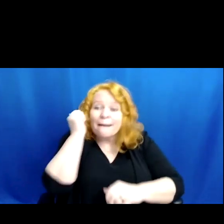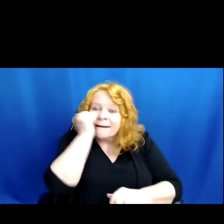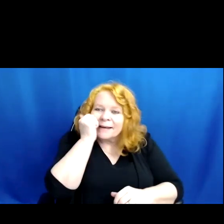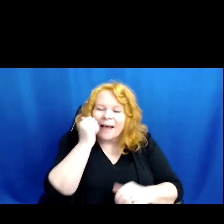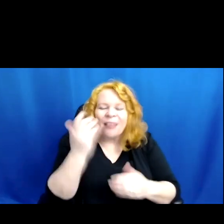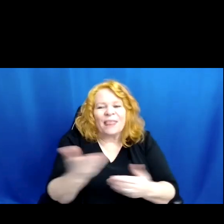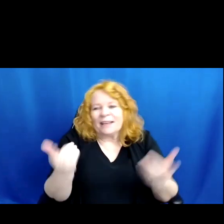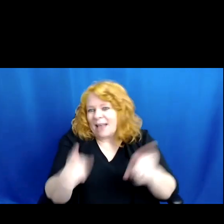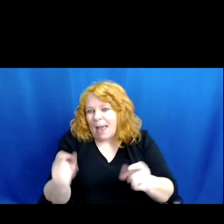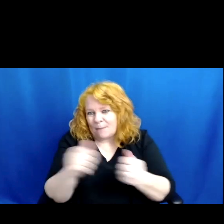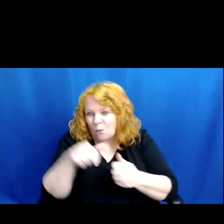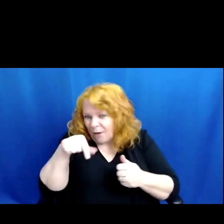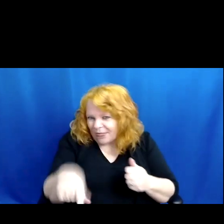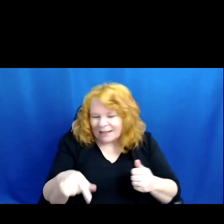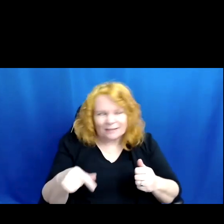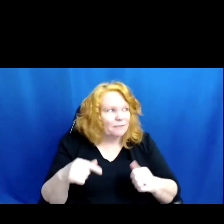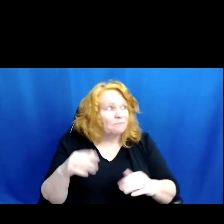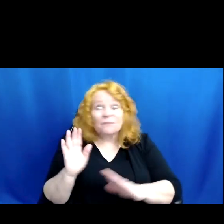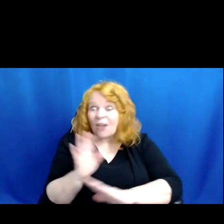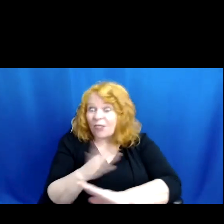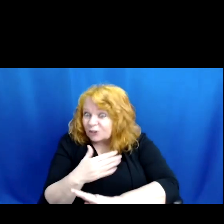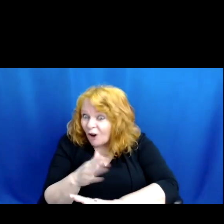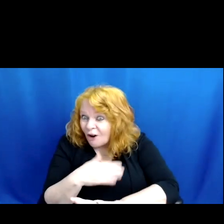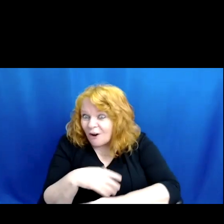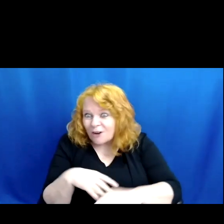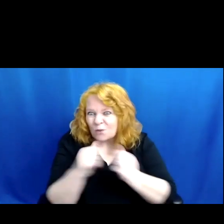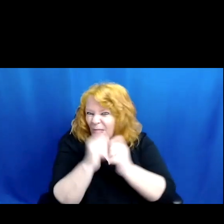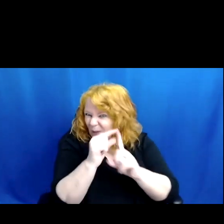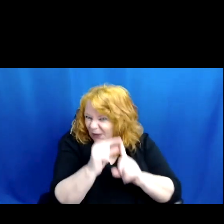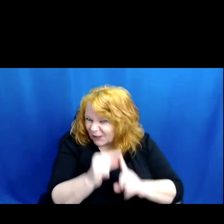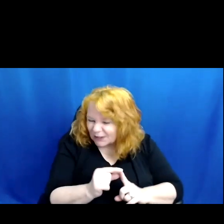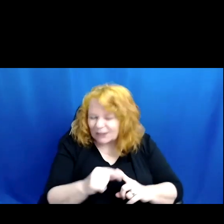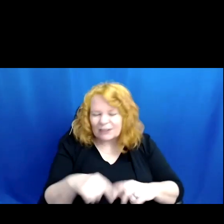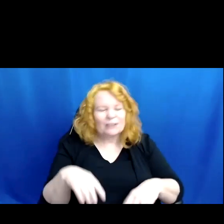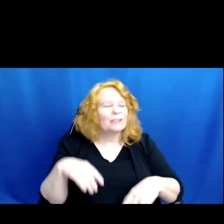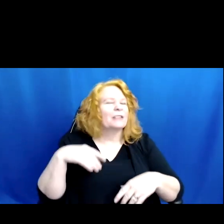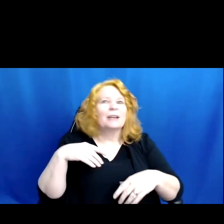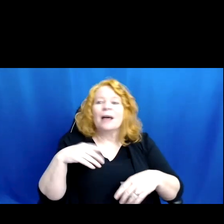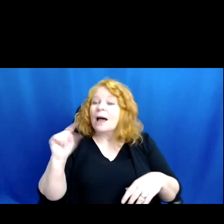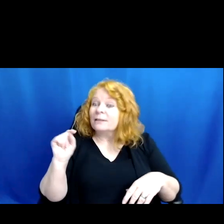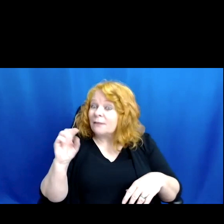The songs are there. The lyrics are there. My son Tom is singing the song.